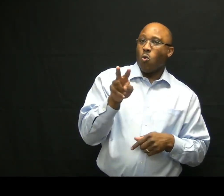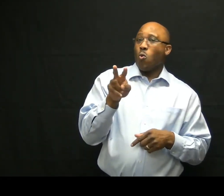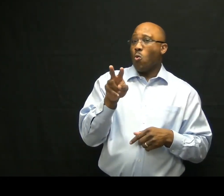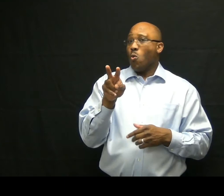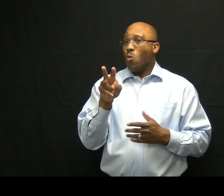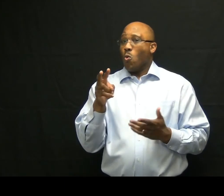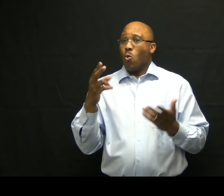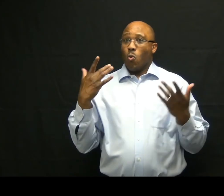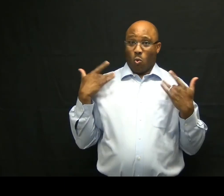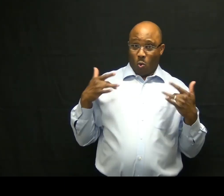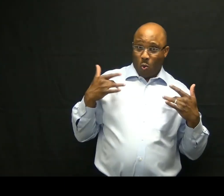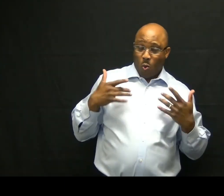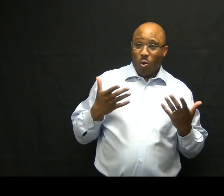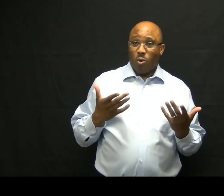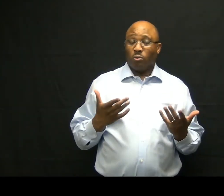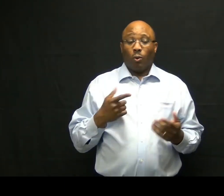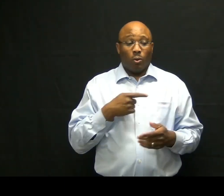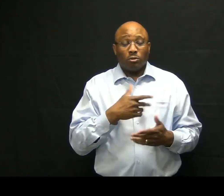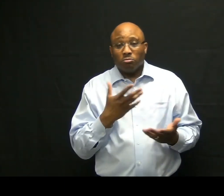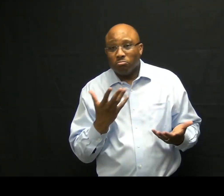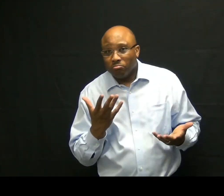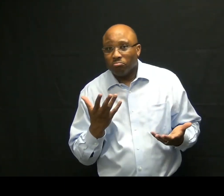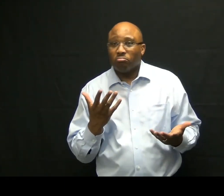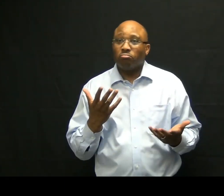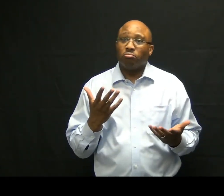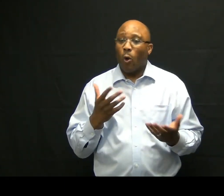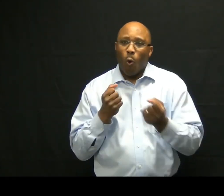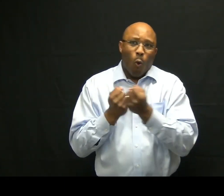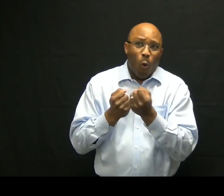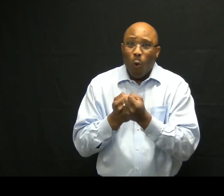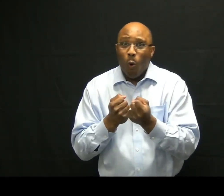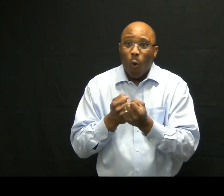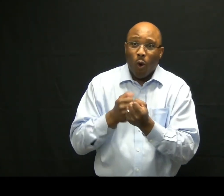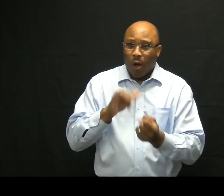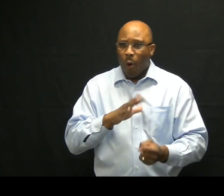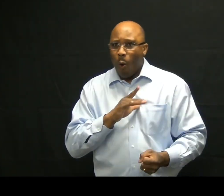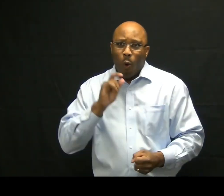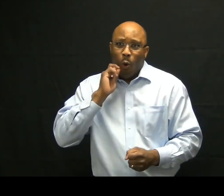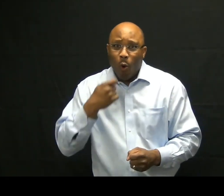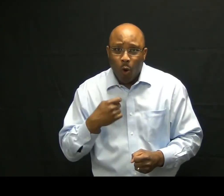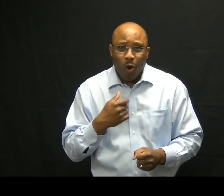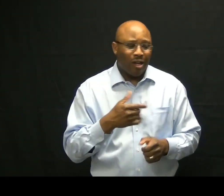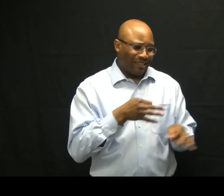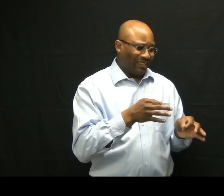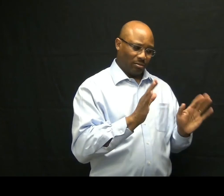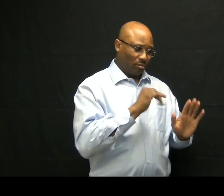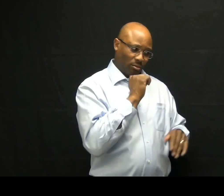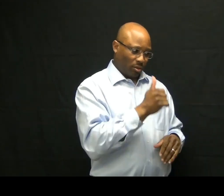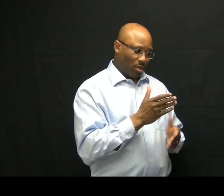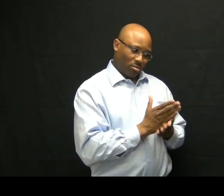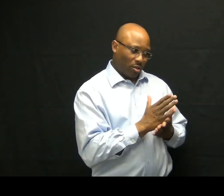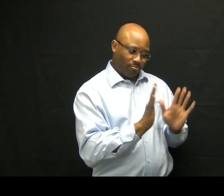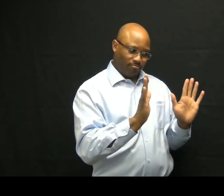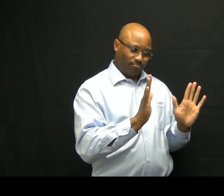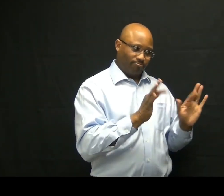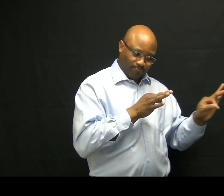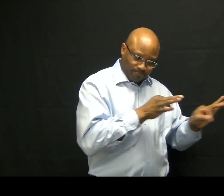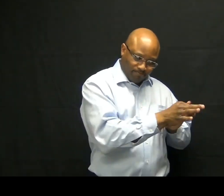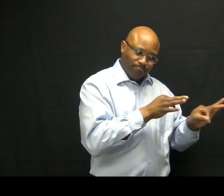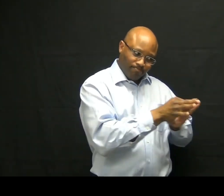Youth should be taught that it is not okay to be a bystander or an instigator